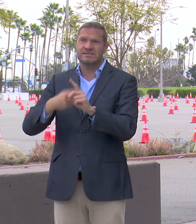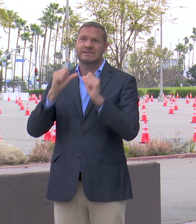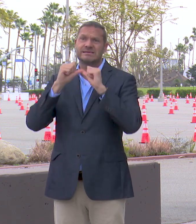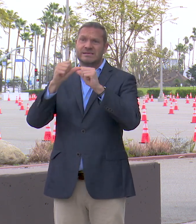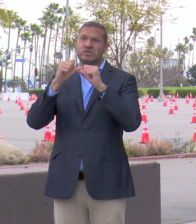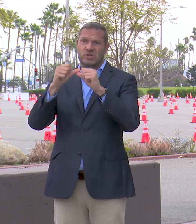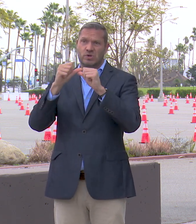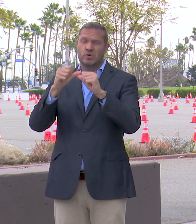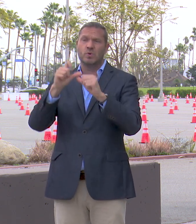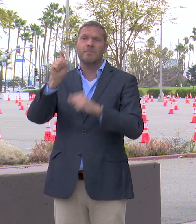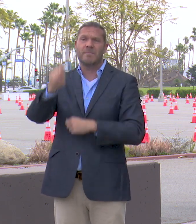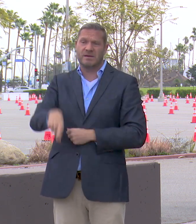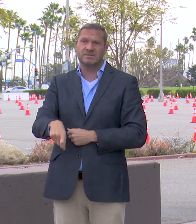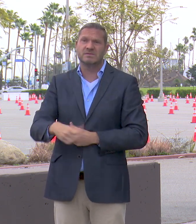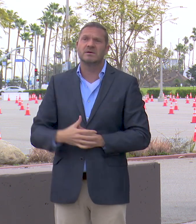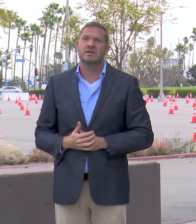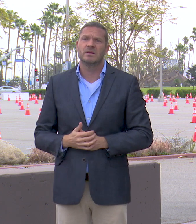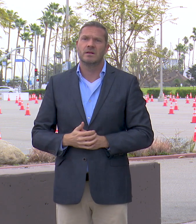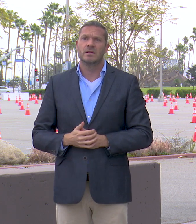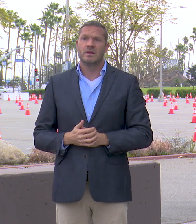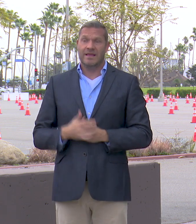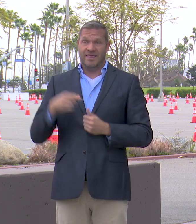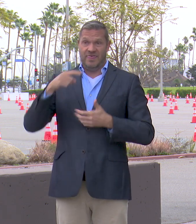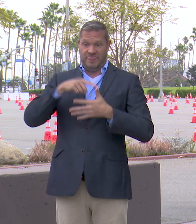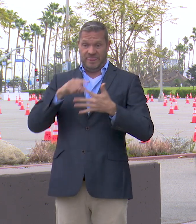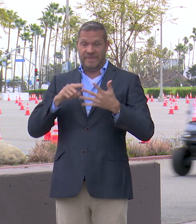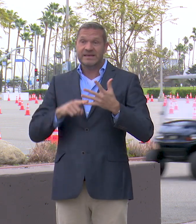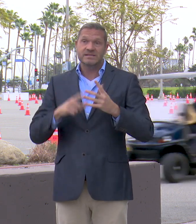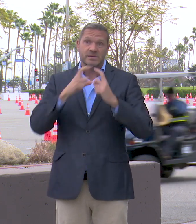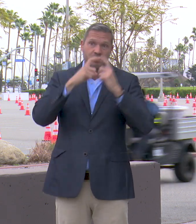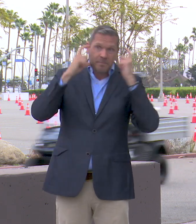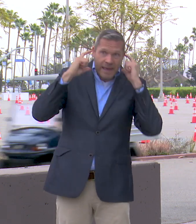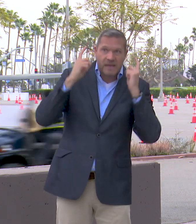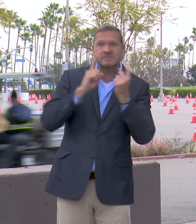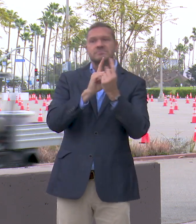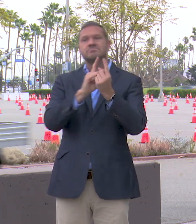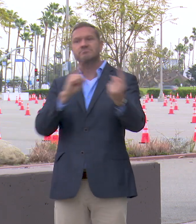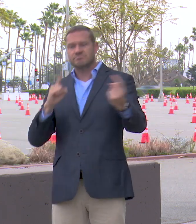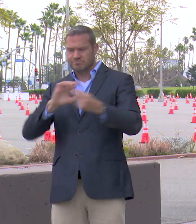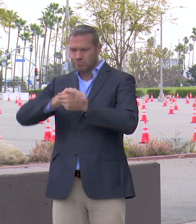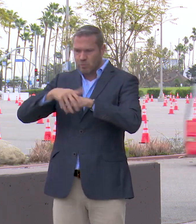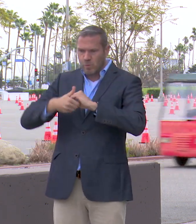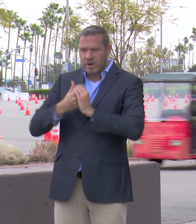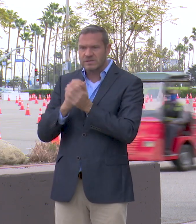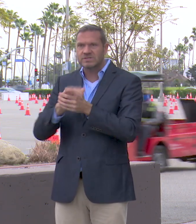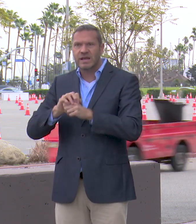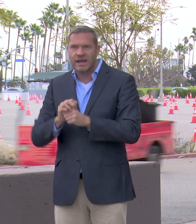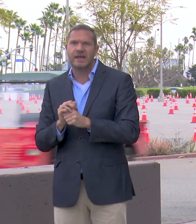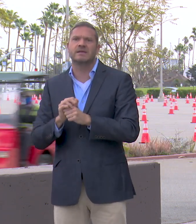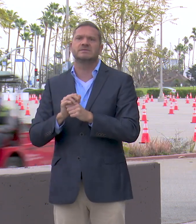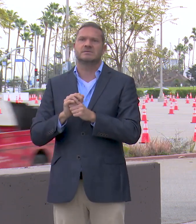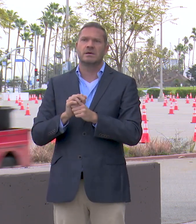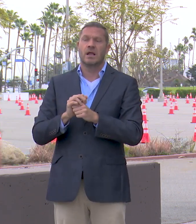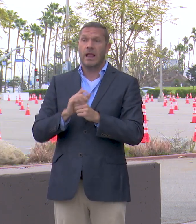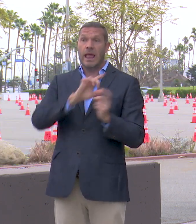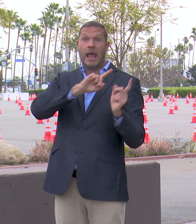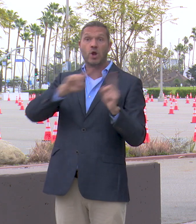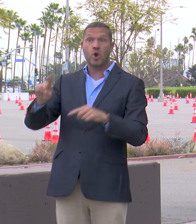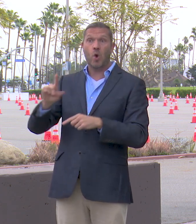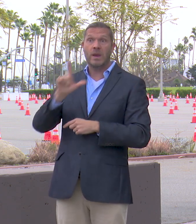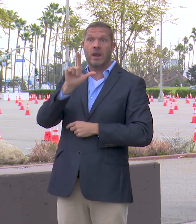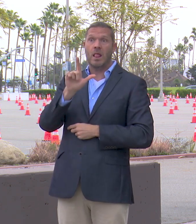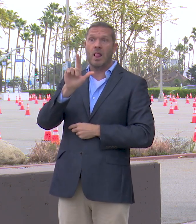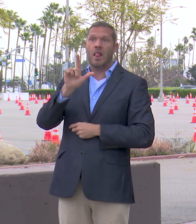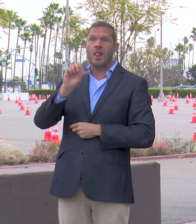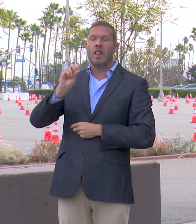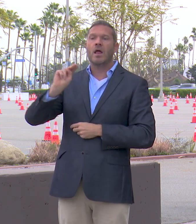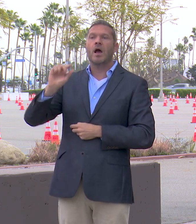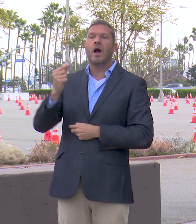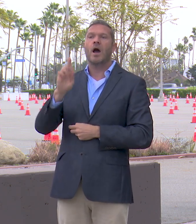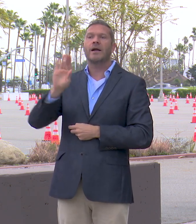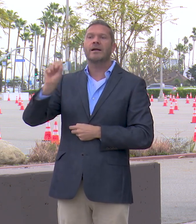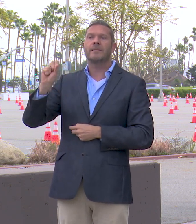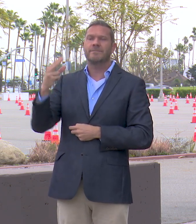By taking these important steps as well as signing up at longbeach.gov/VaxLB so you can